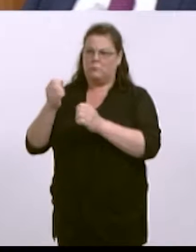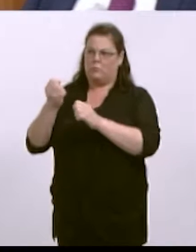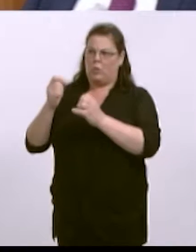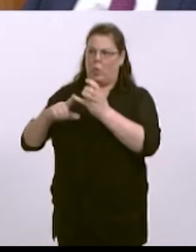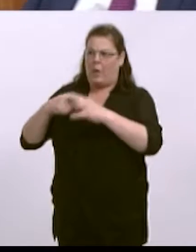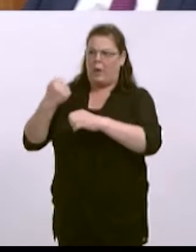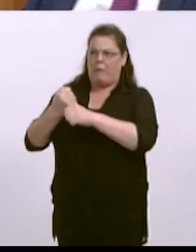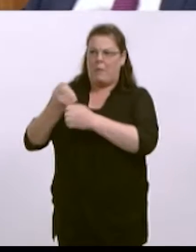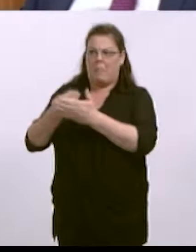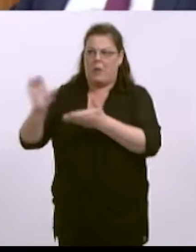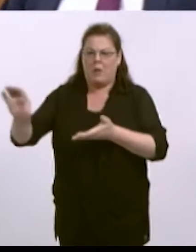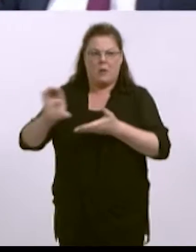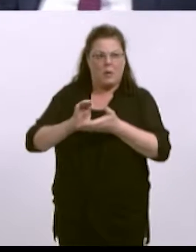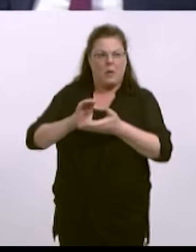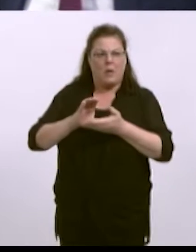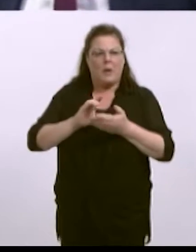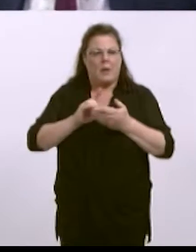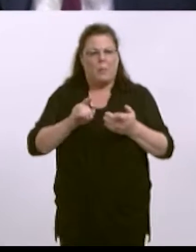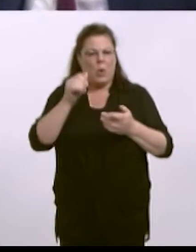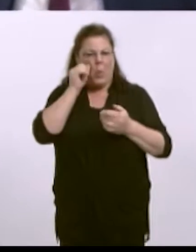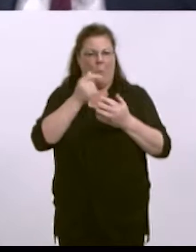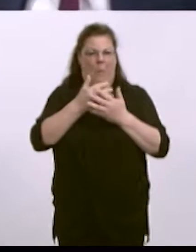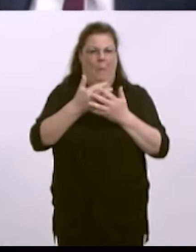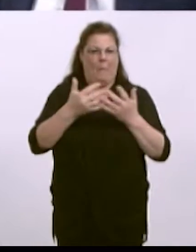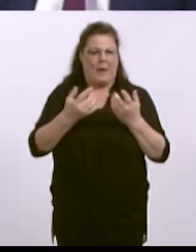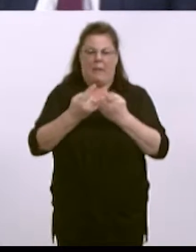forward, especially given the fact that so many of the levers that are required to deliver